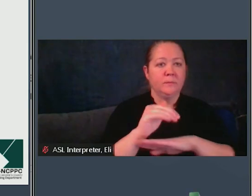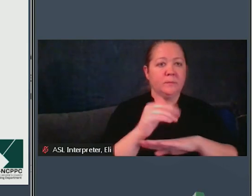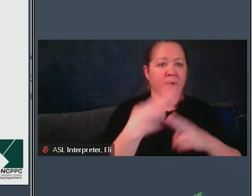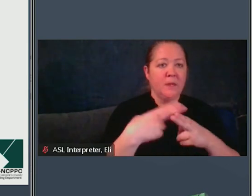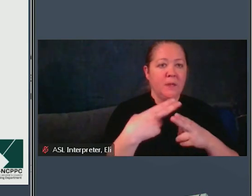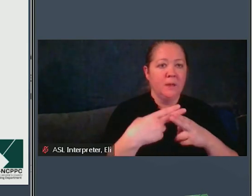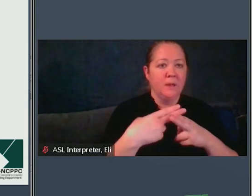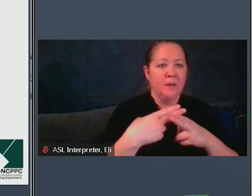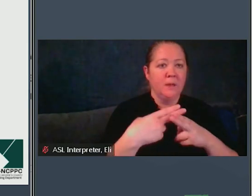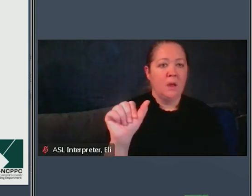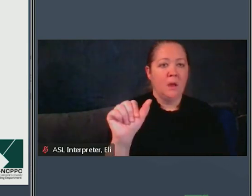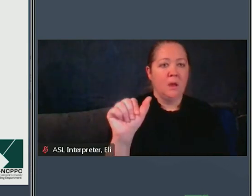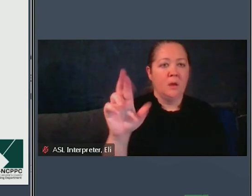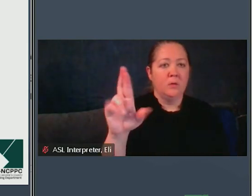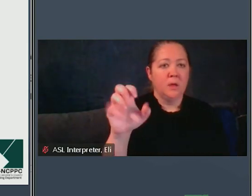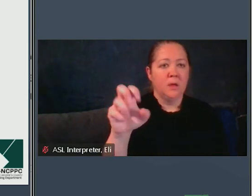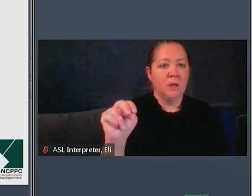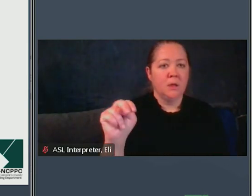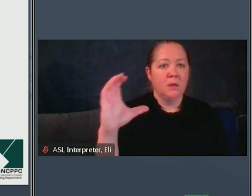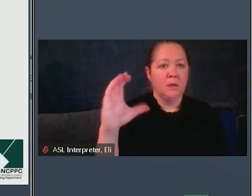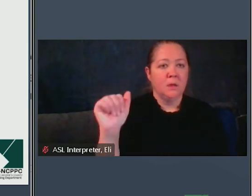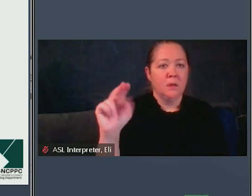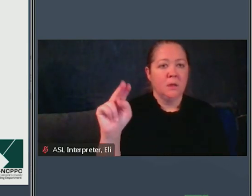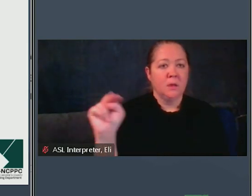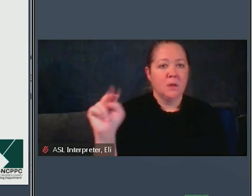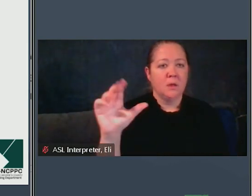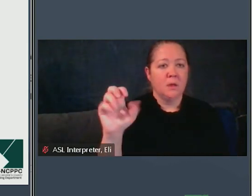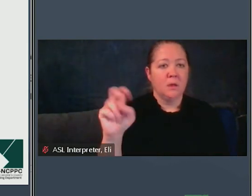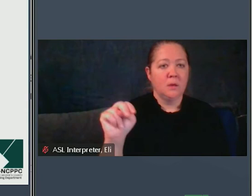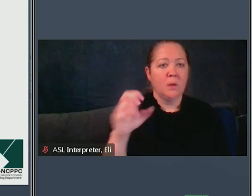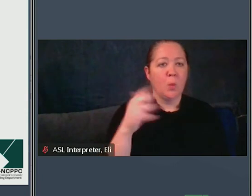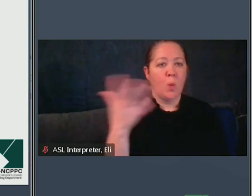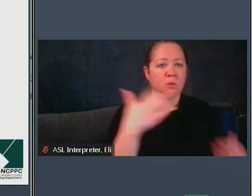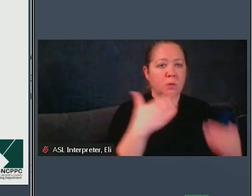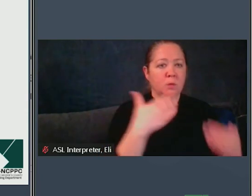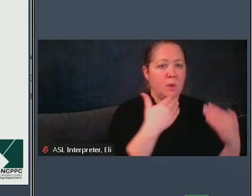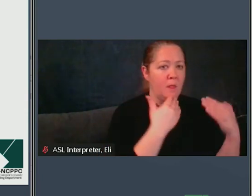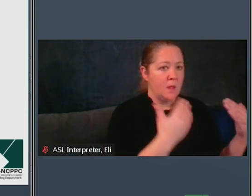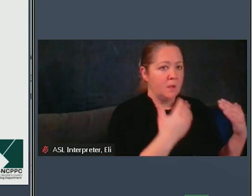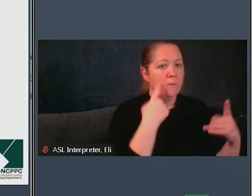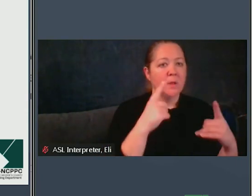opportunity to speak this afternoon as the, the speakers before me.